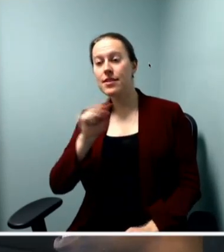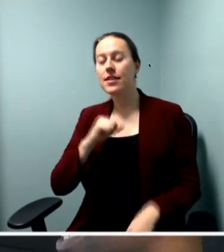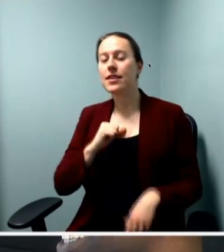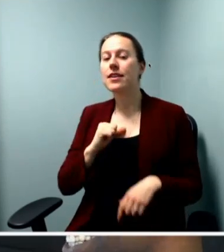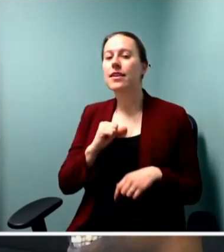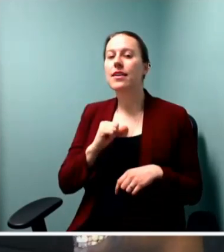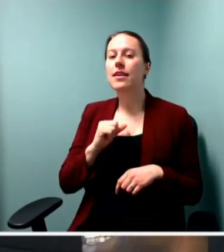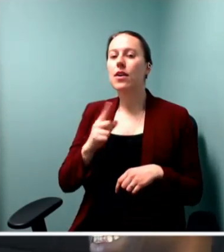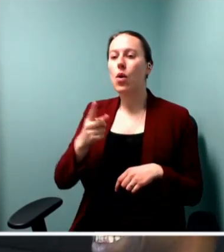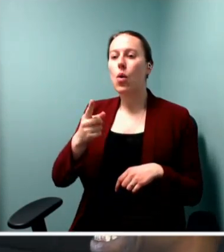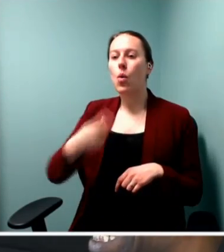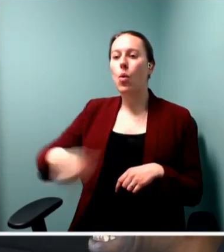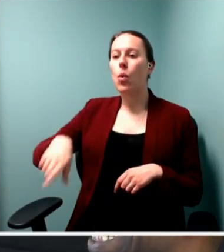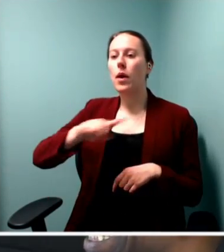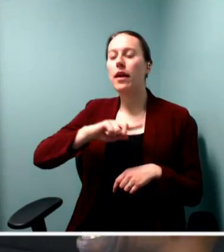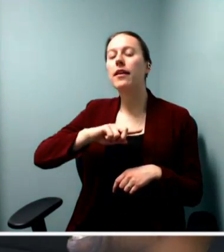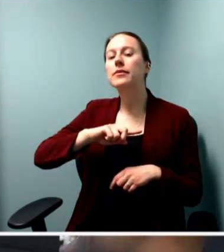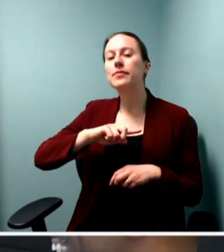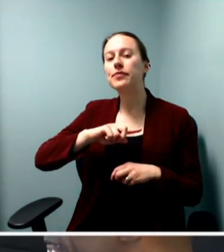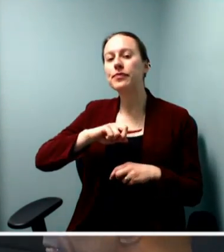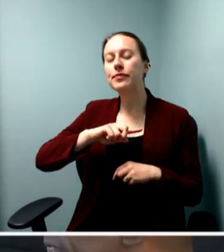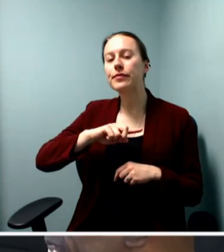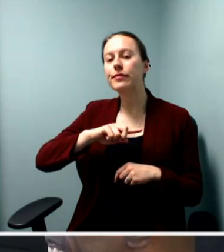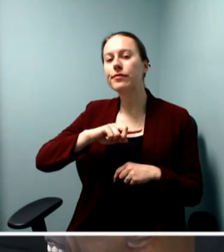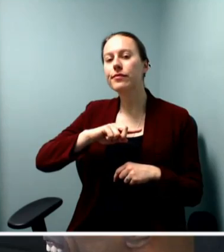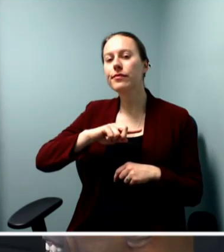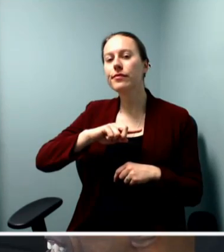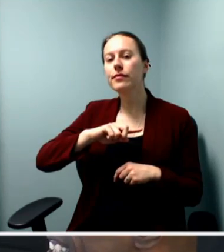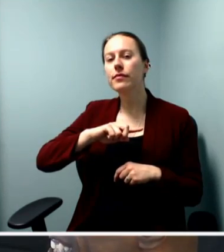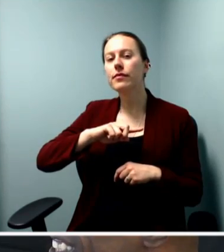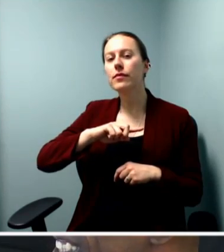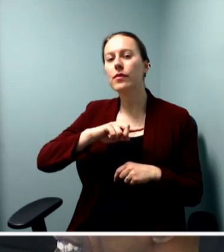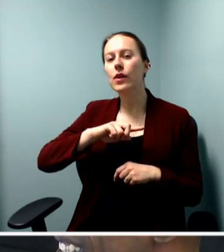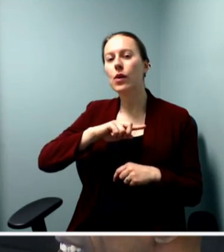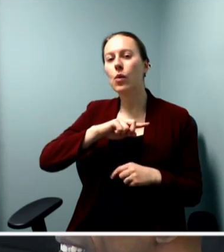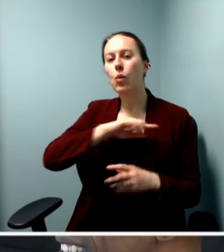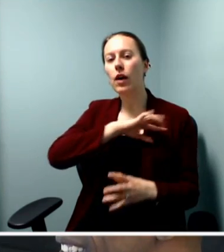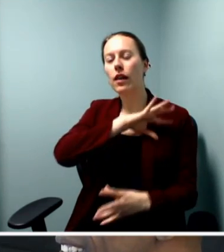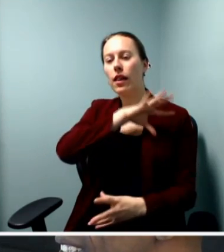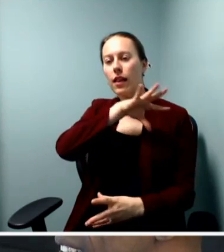the groups afterwards with--